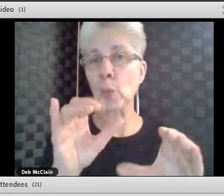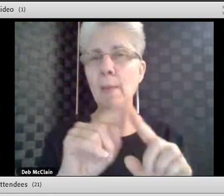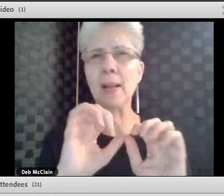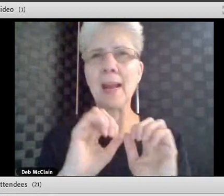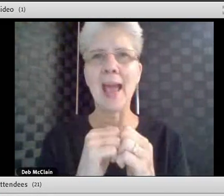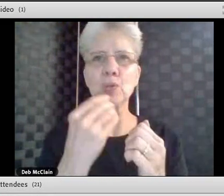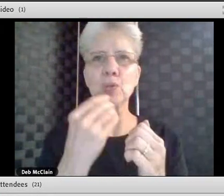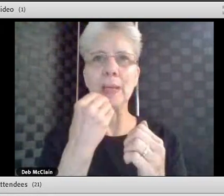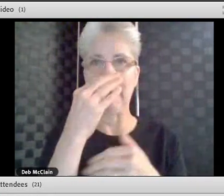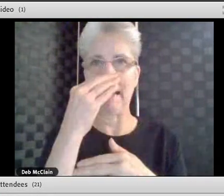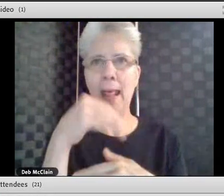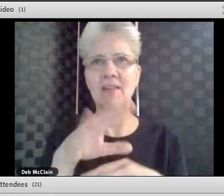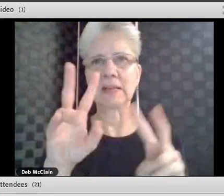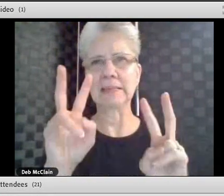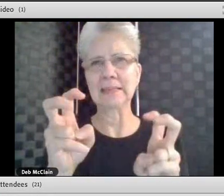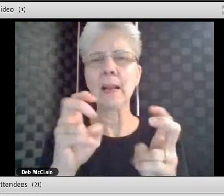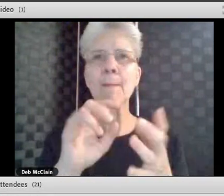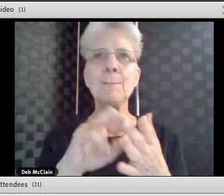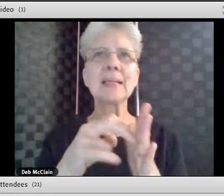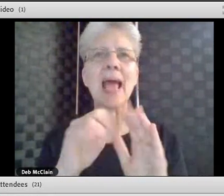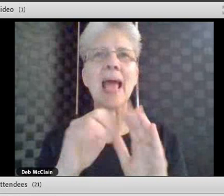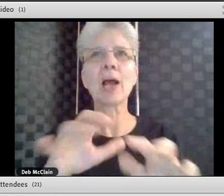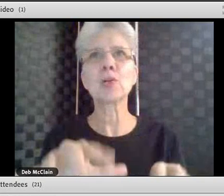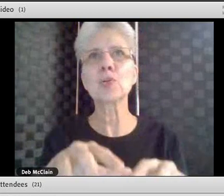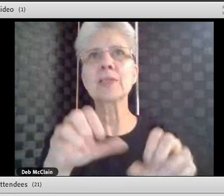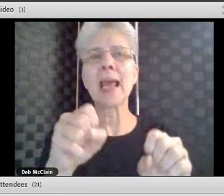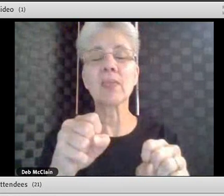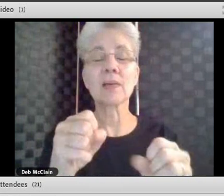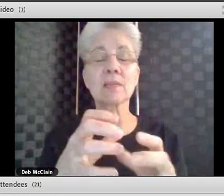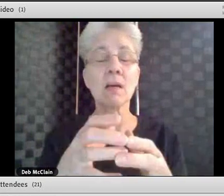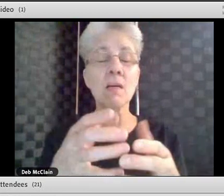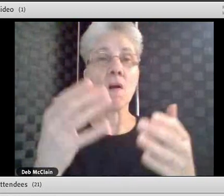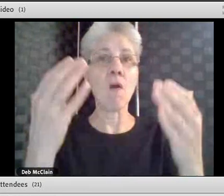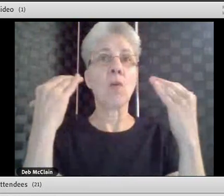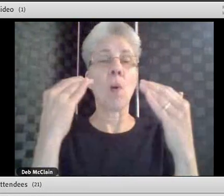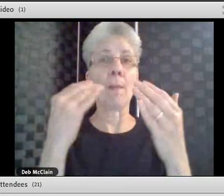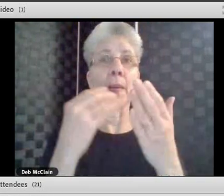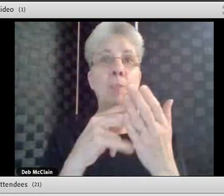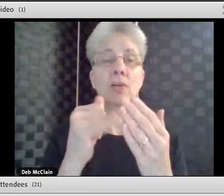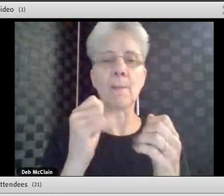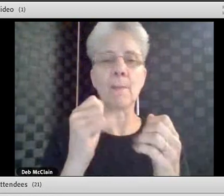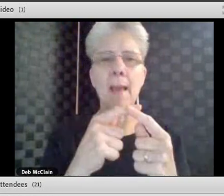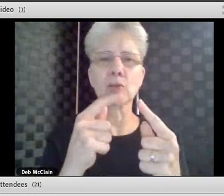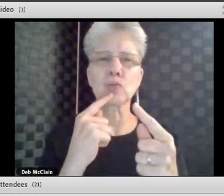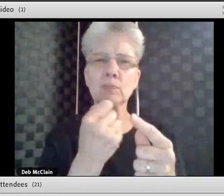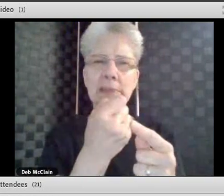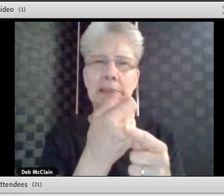And that's just an expression of how do you take this overwhelming project and break it down and be able to make it manageable?